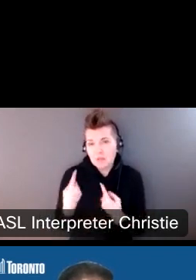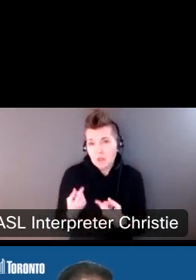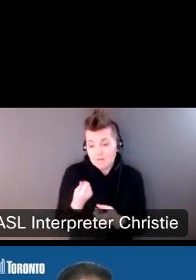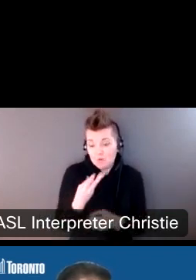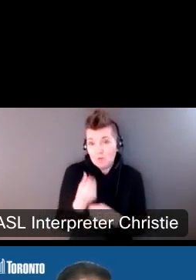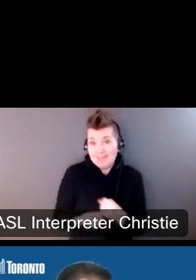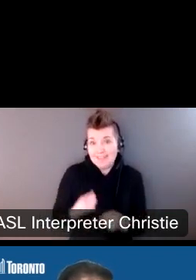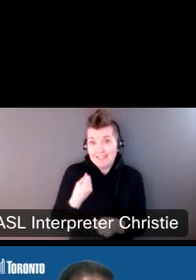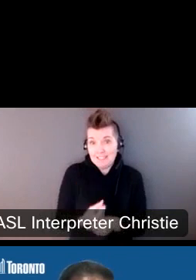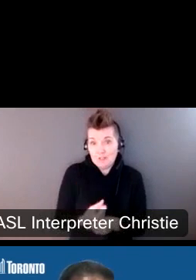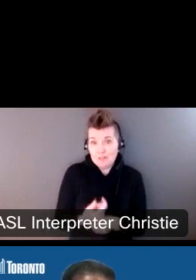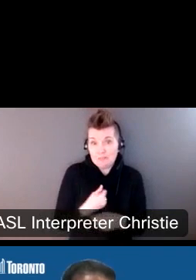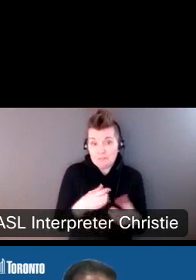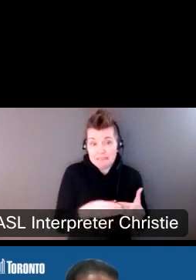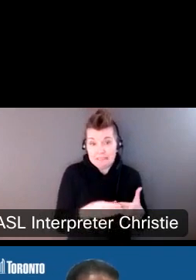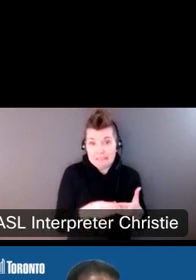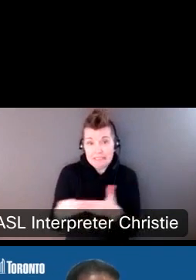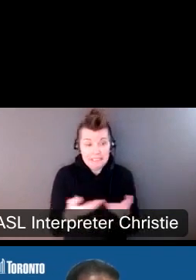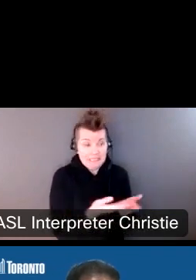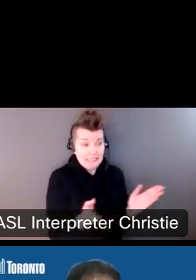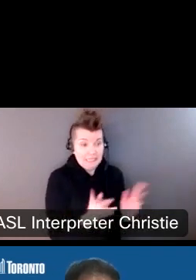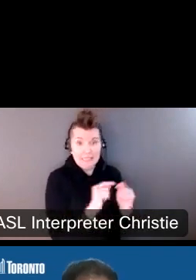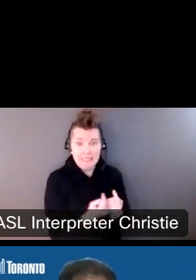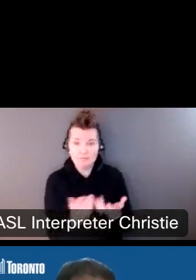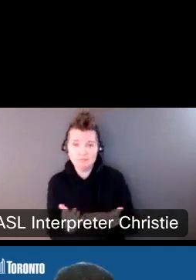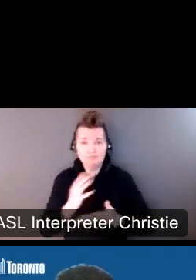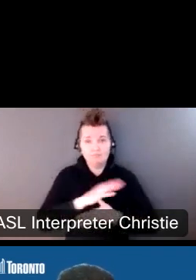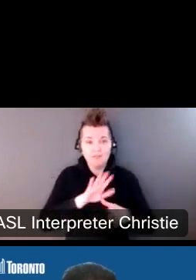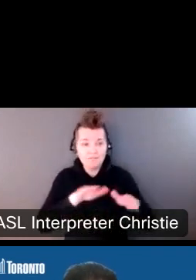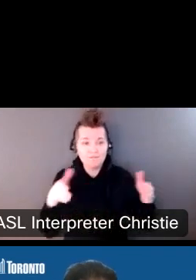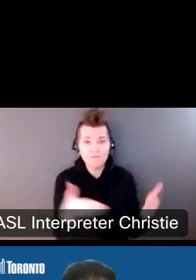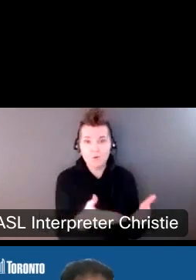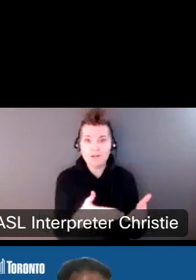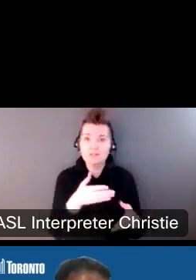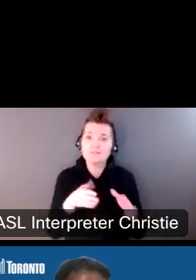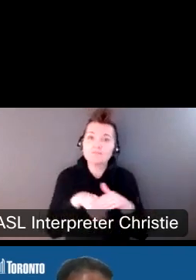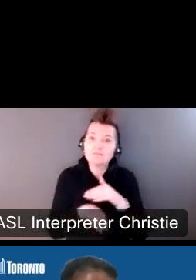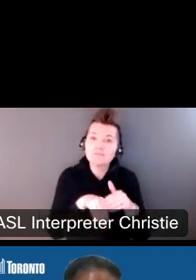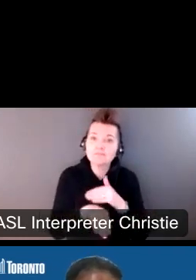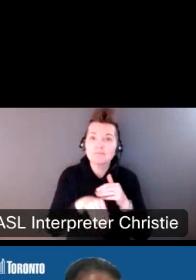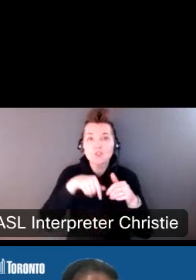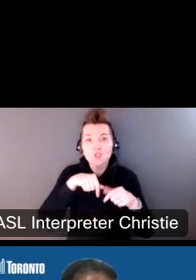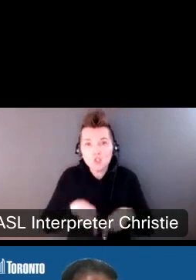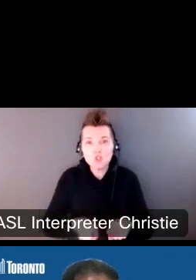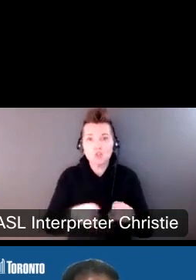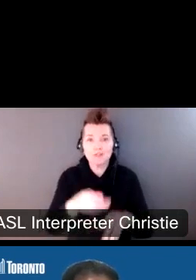focus on the issue of accessibility through construction work zones. Accessibility for all residents and